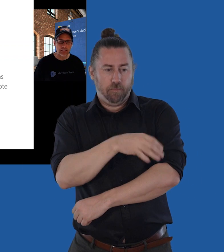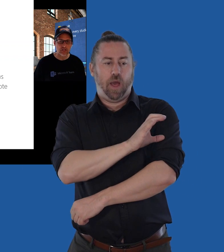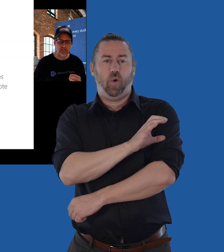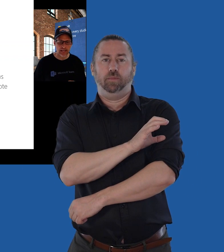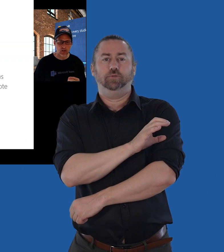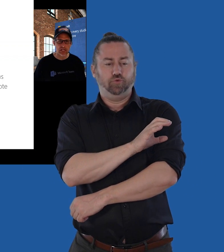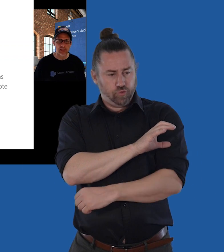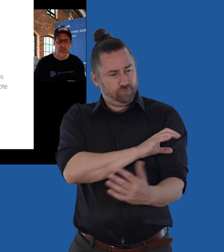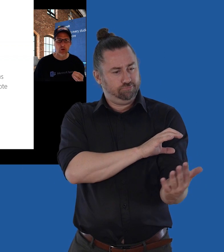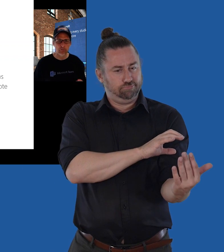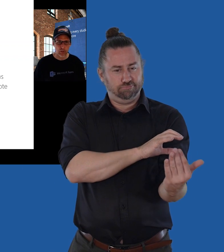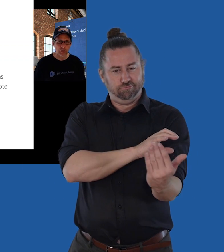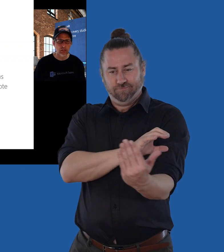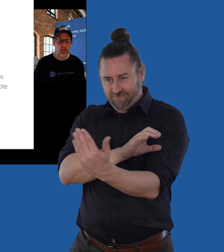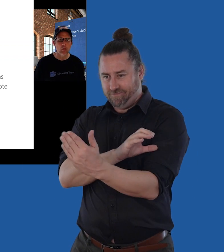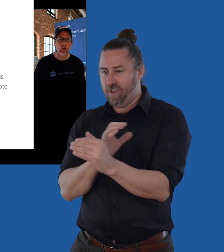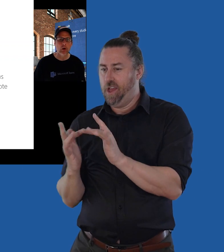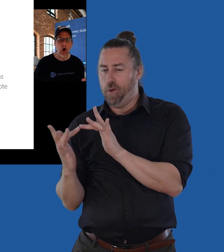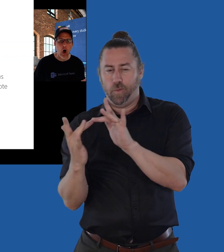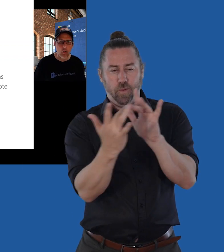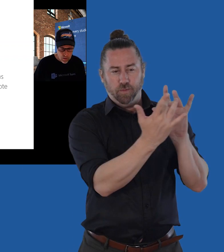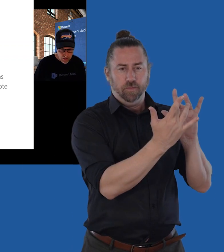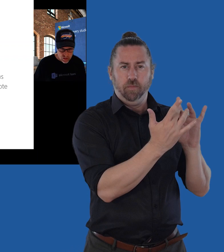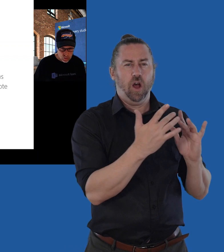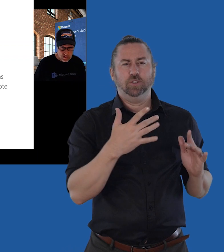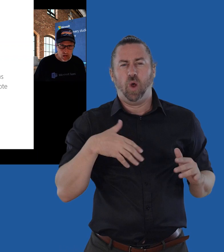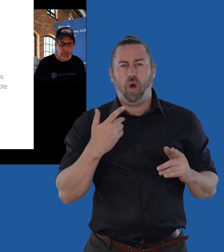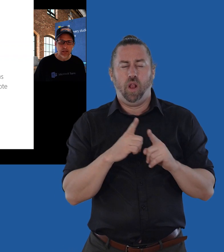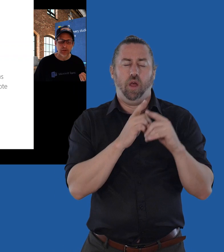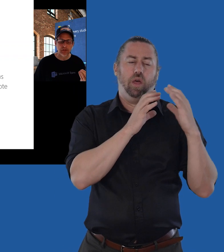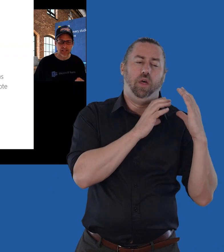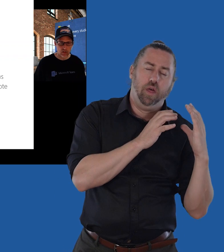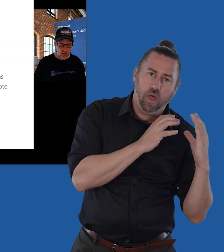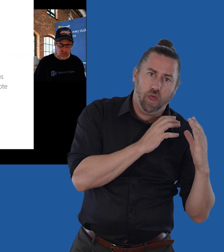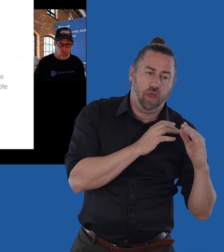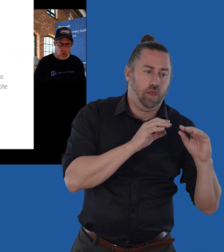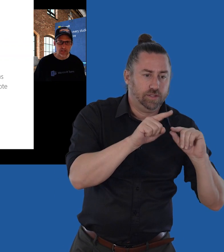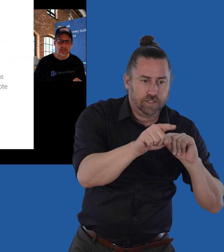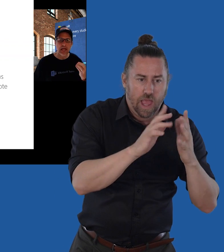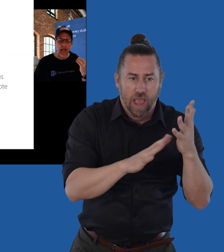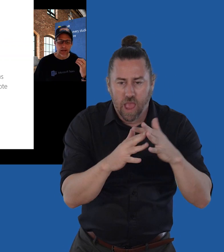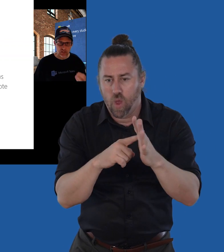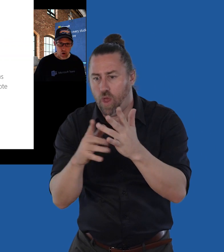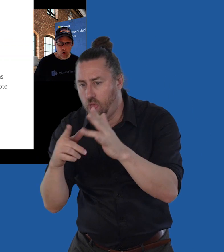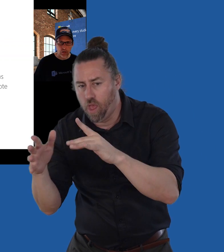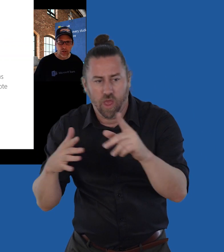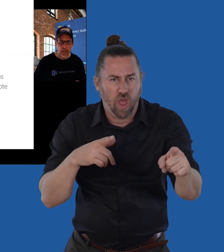So, that technology is not a burden, we wanna optimize your time. The technology works, and it's on,